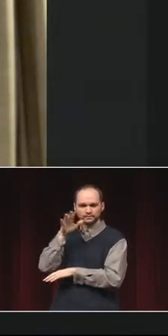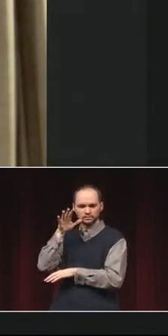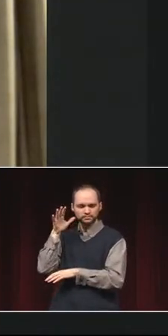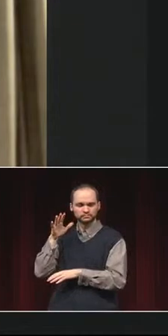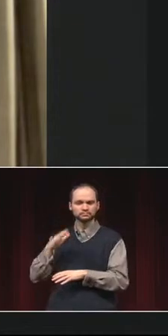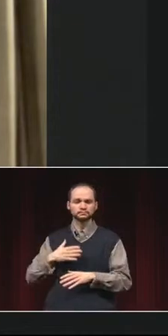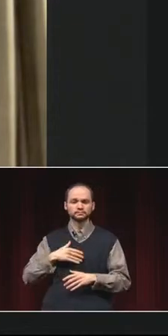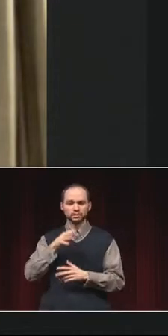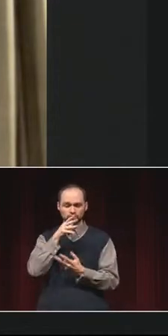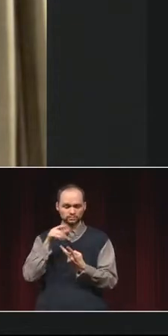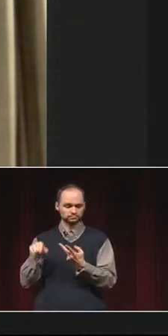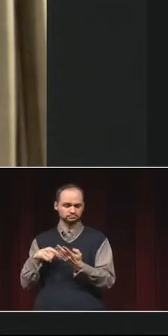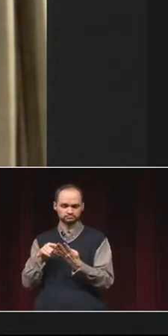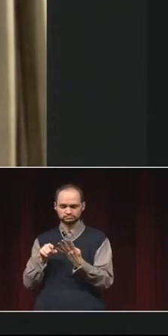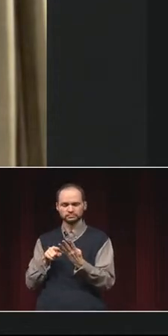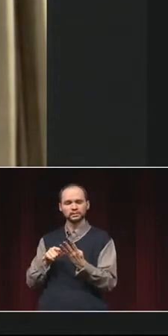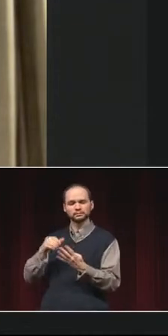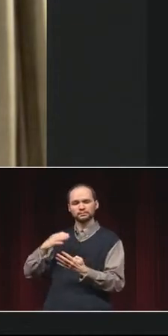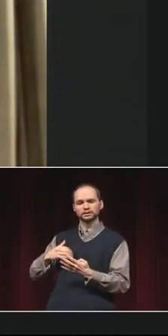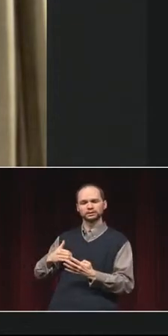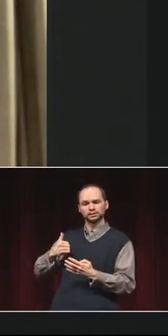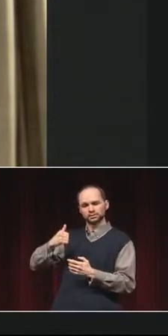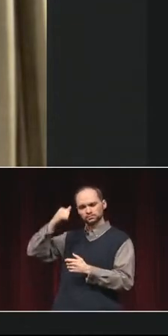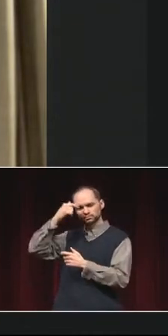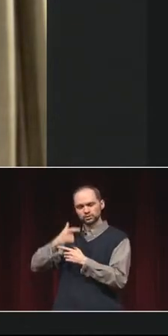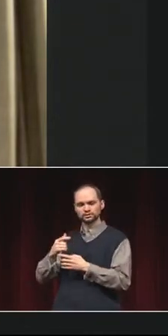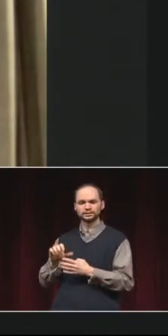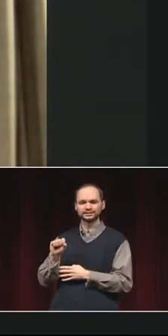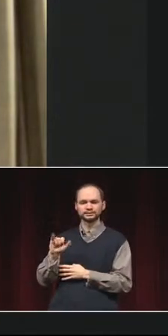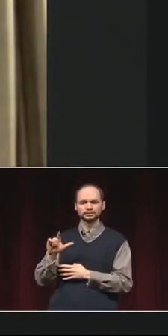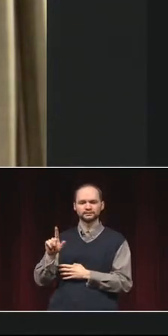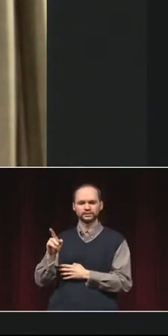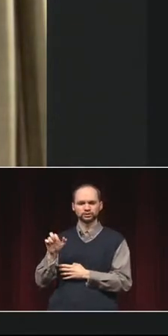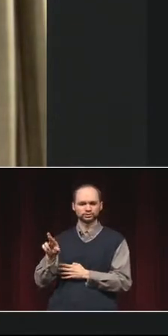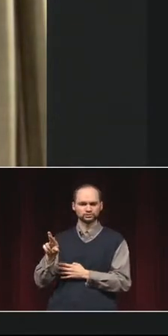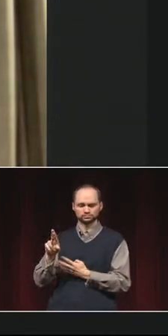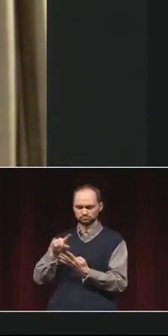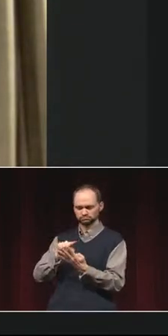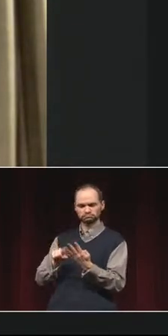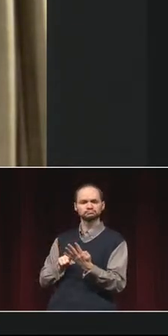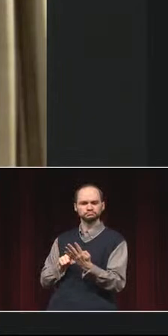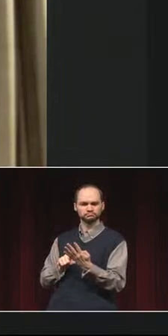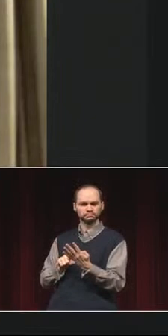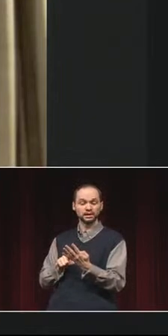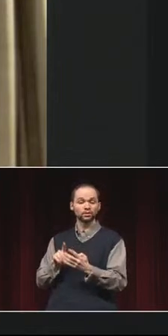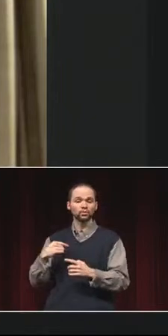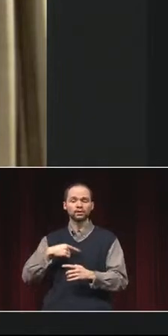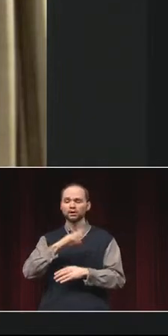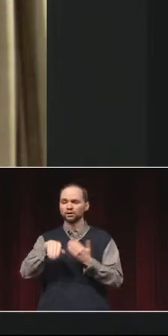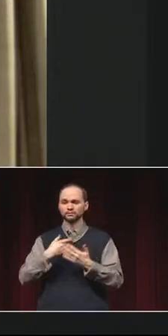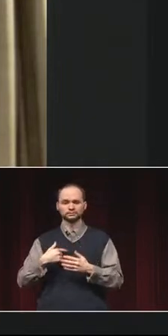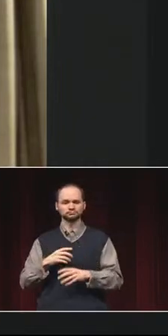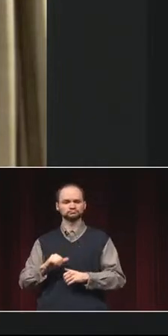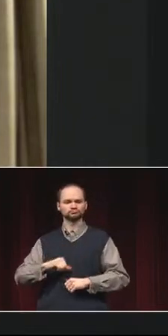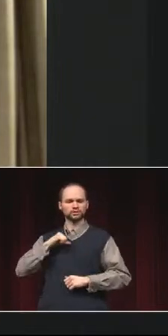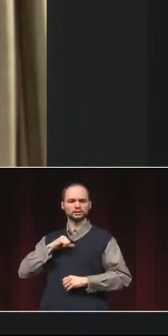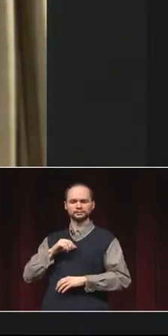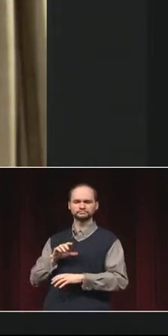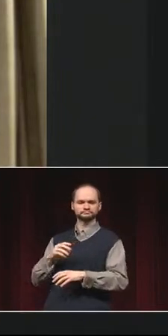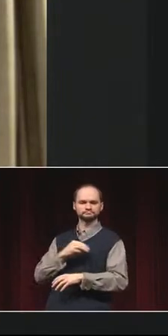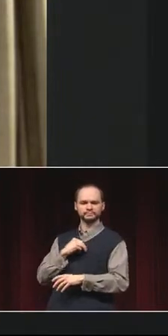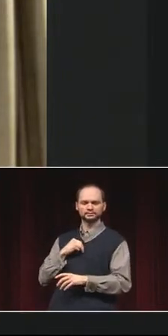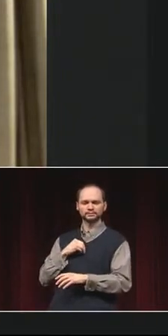We are all proud members of AME. Or the African Methodist Episcopal church.